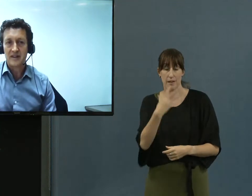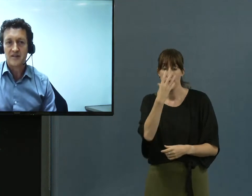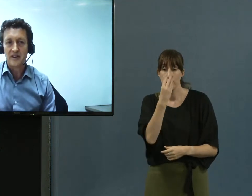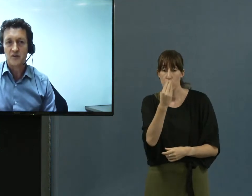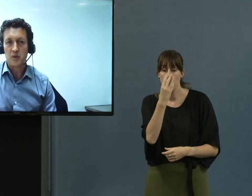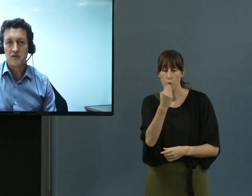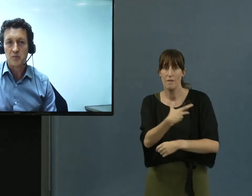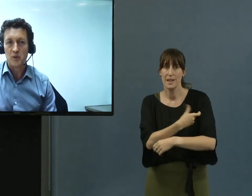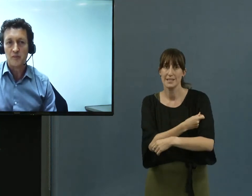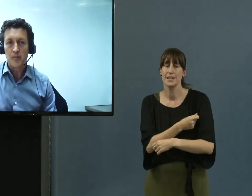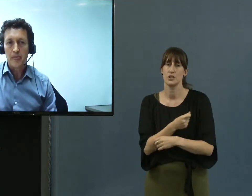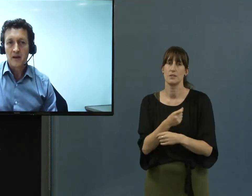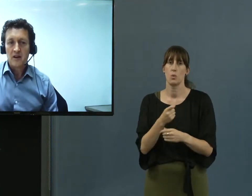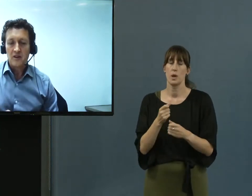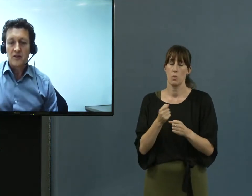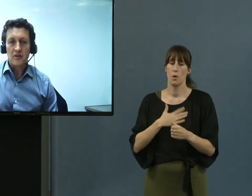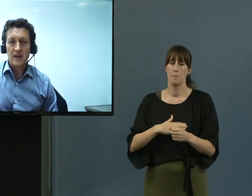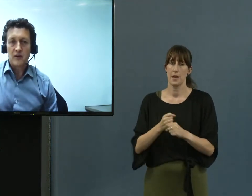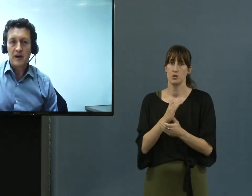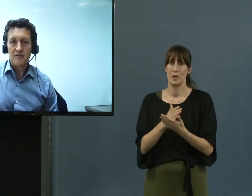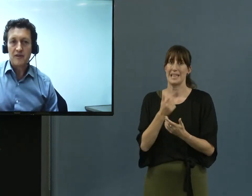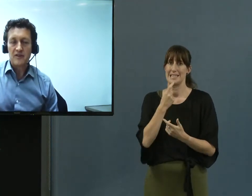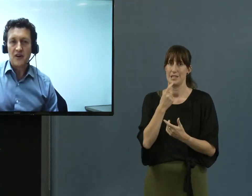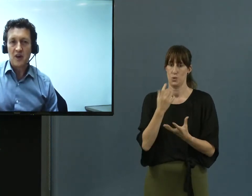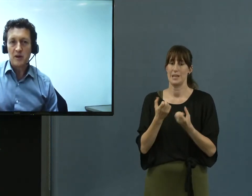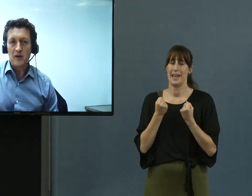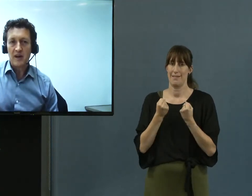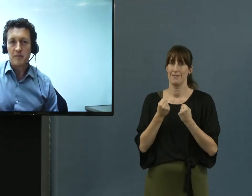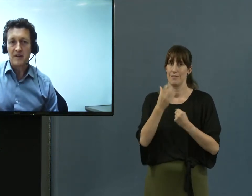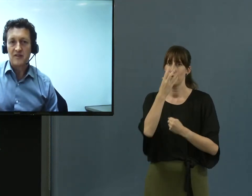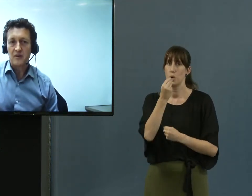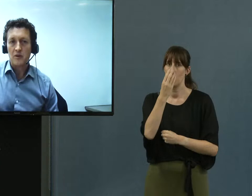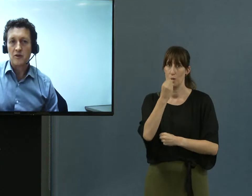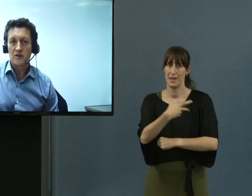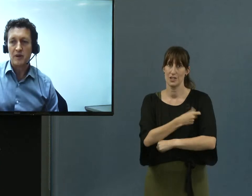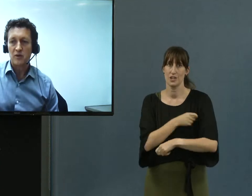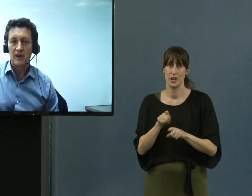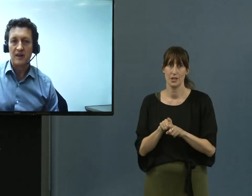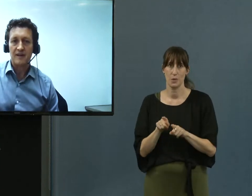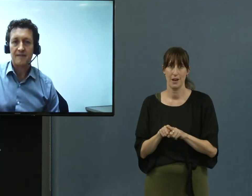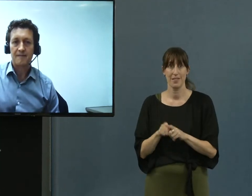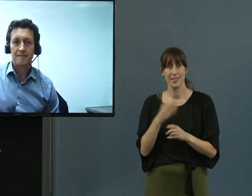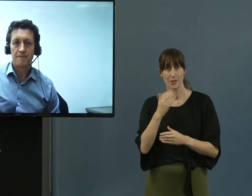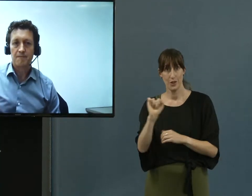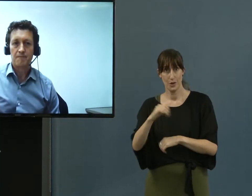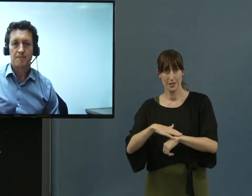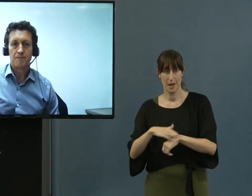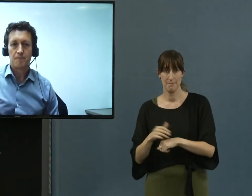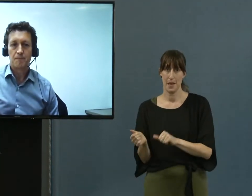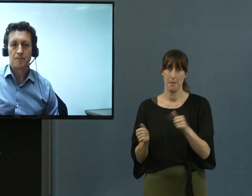get that as easily as possible. So thank you again for the time and I will hand back to Dr